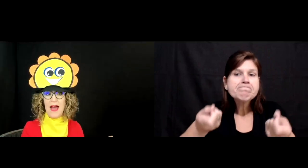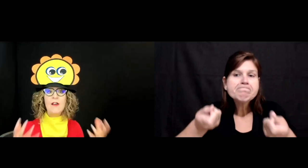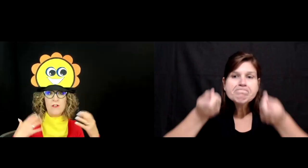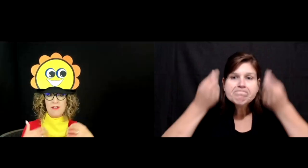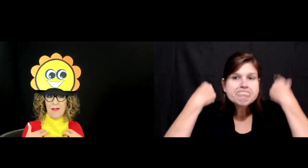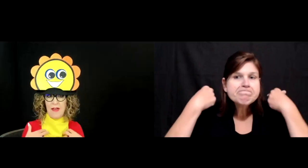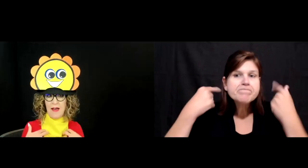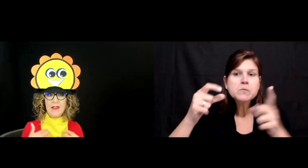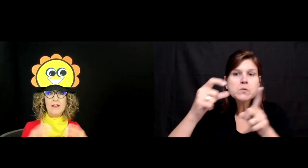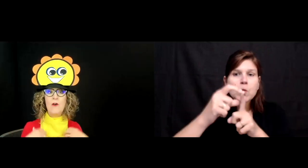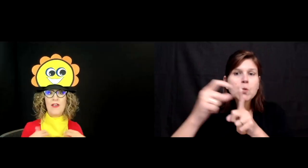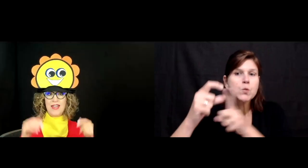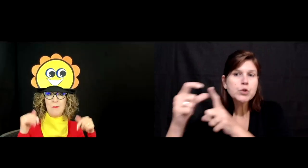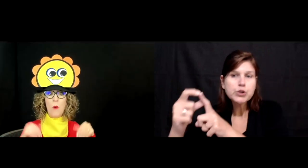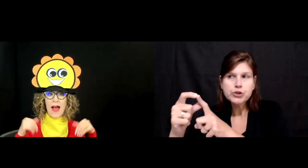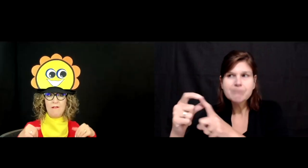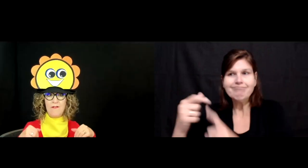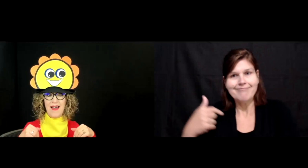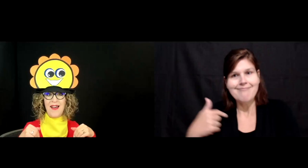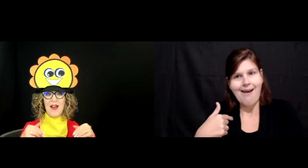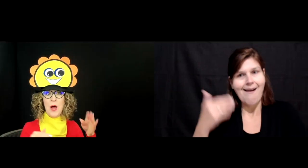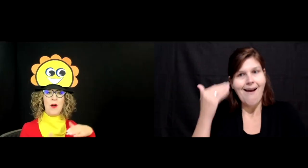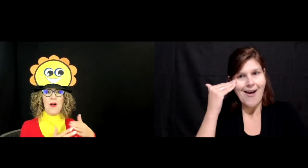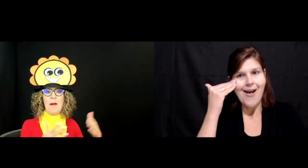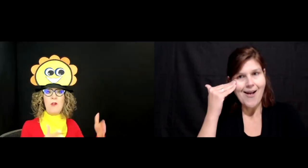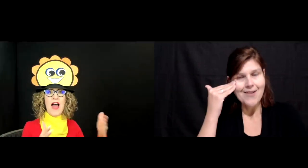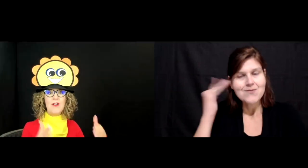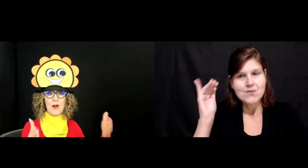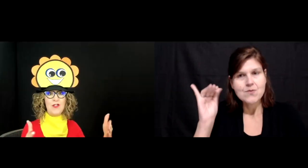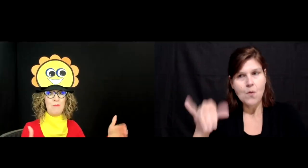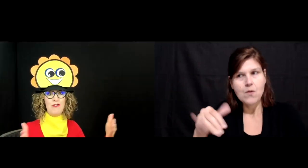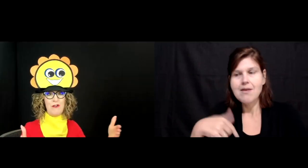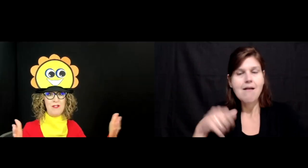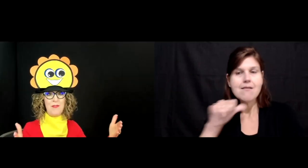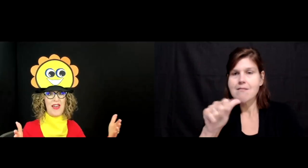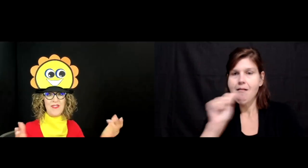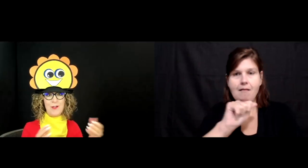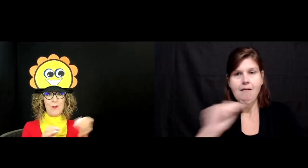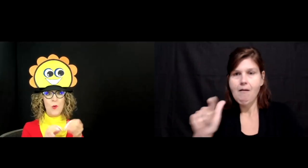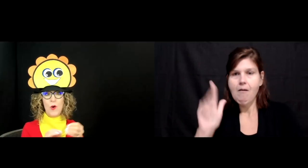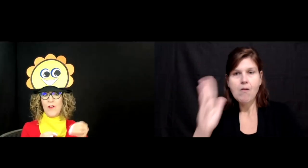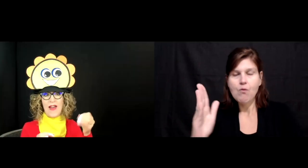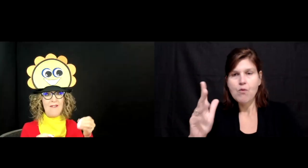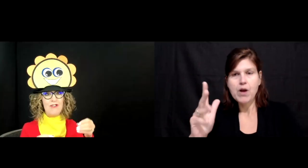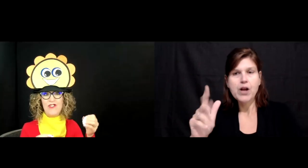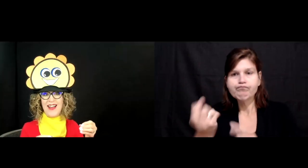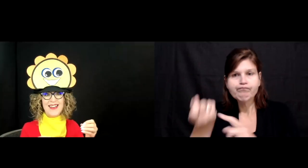I understand that. I know that and I'm aware of that. But I'm not ever going to produce something that's going to work for every child